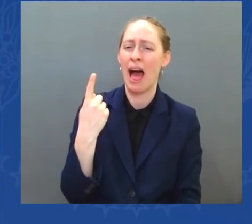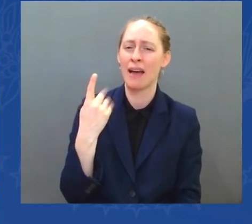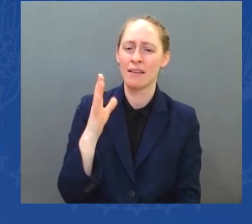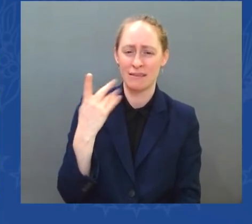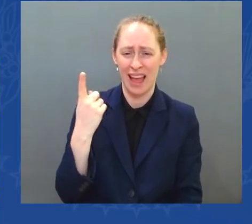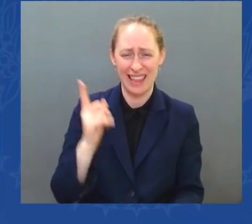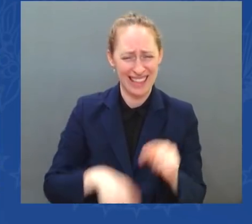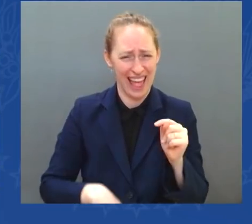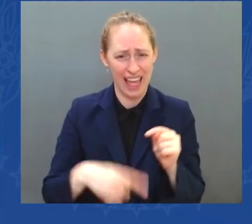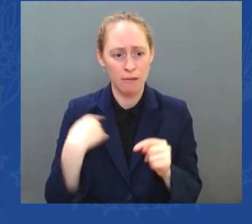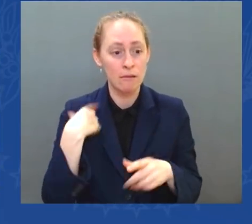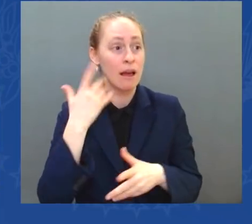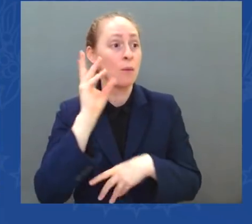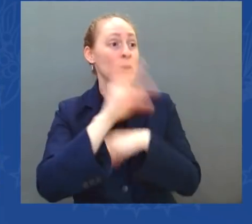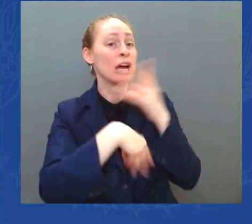If we set our mind to it.